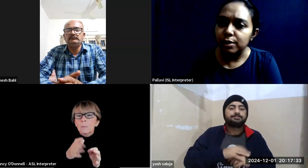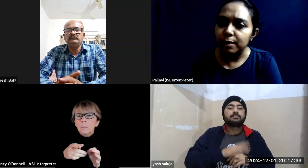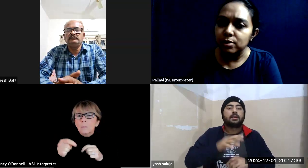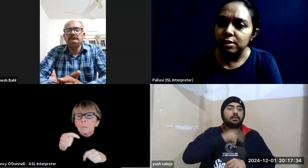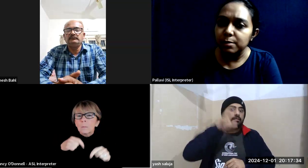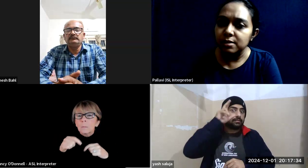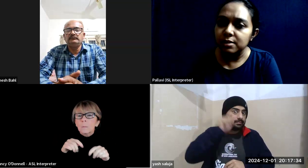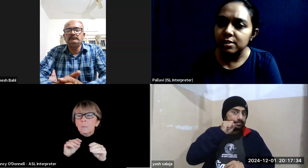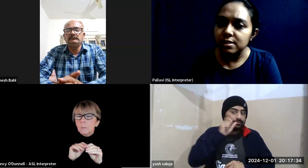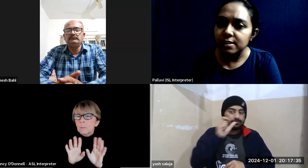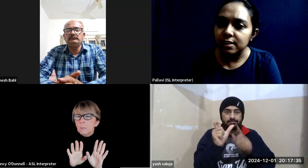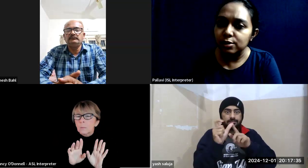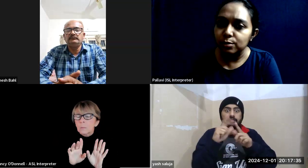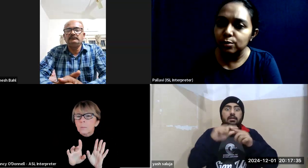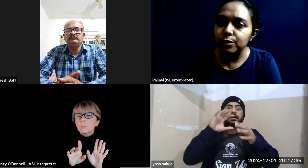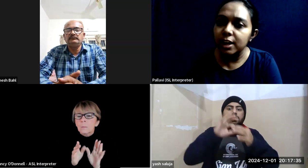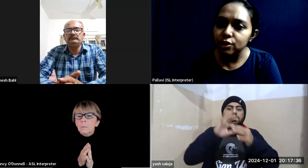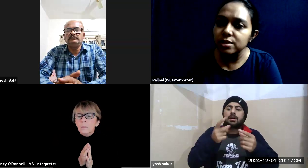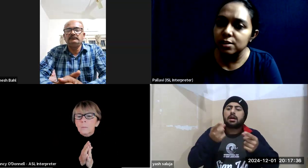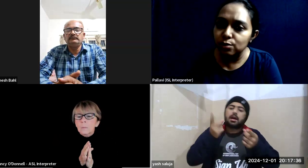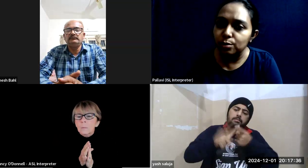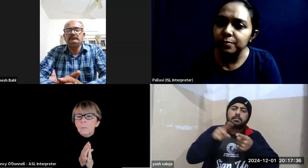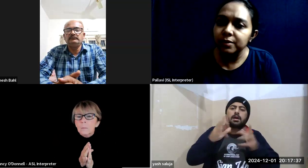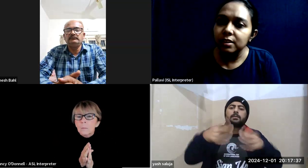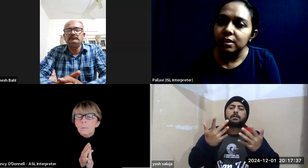So I'm sorry interpreter is just asking. So with Usher syndrome,